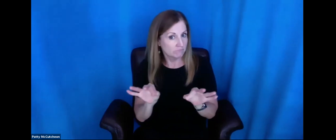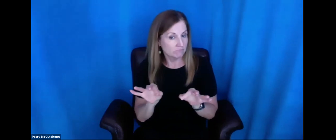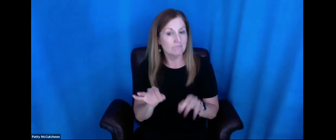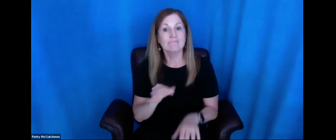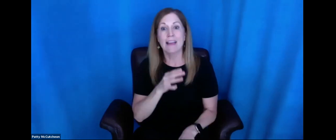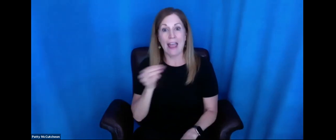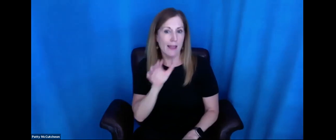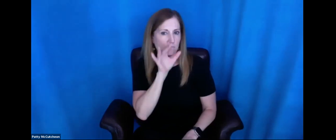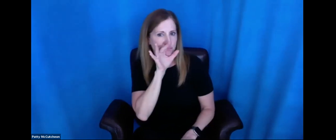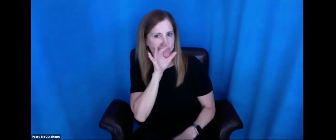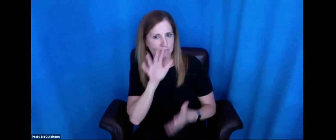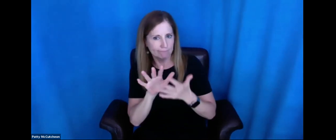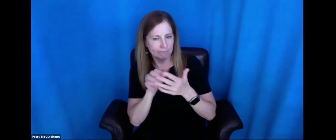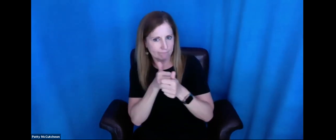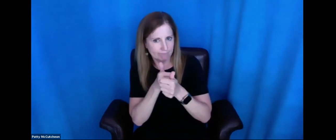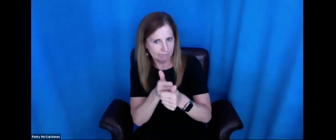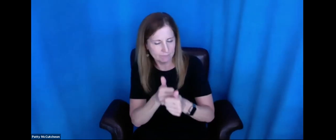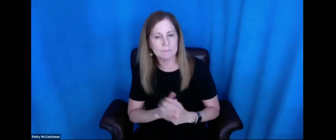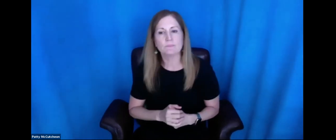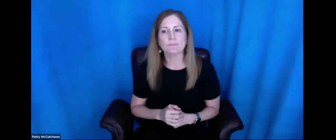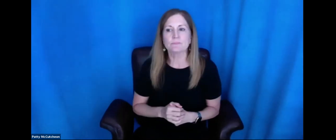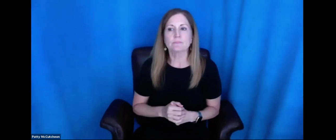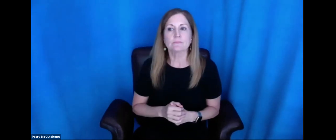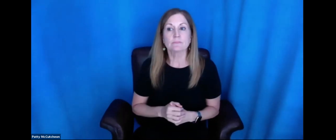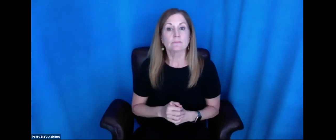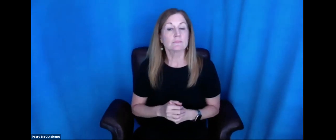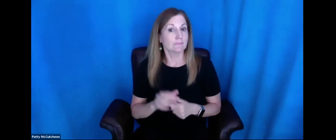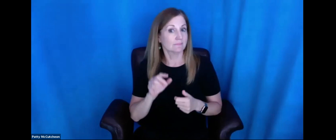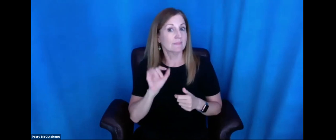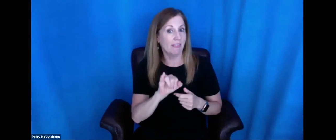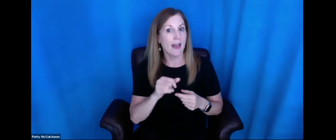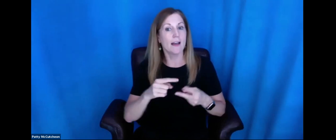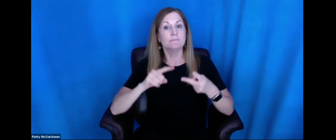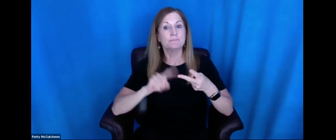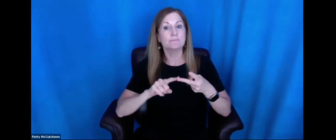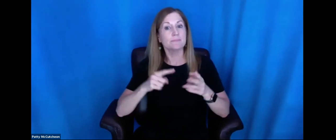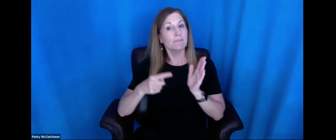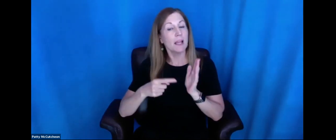And also hope to have page summary videos.